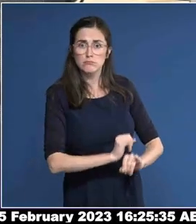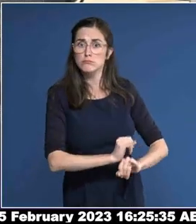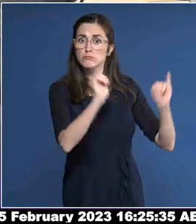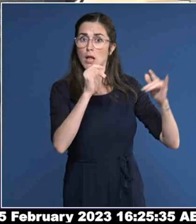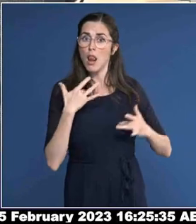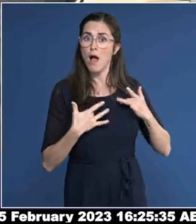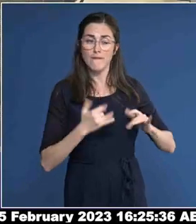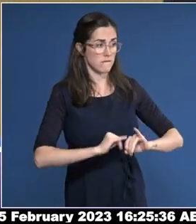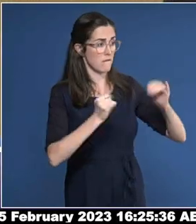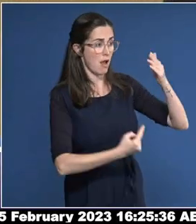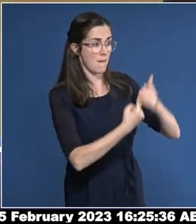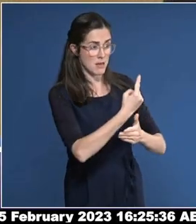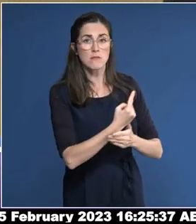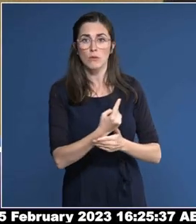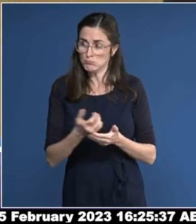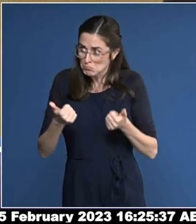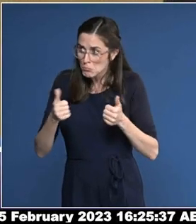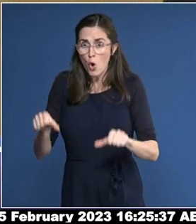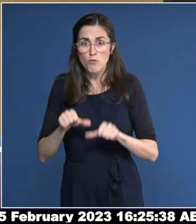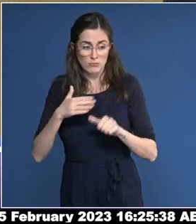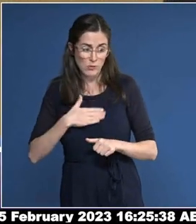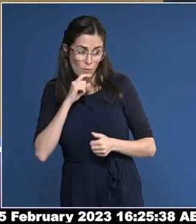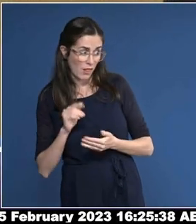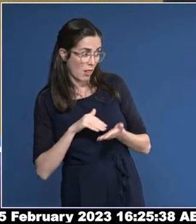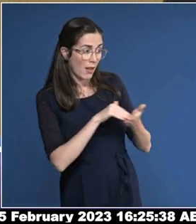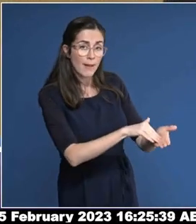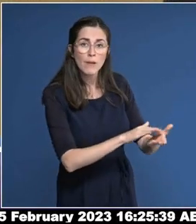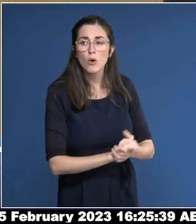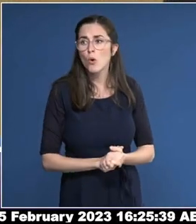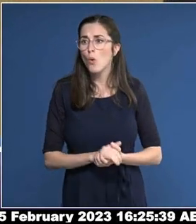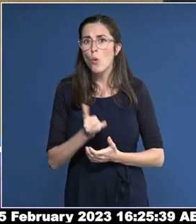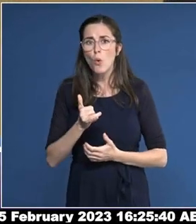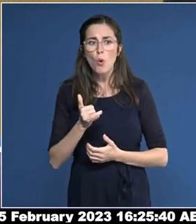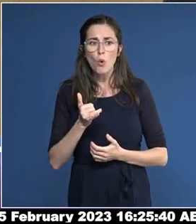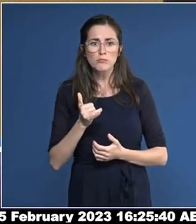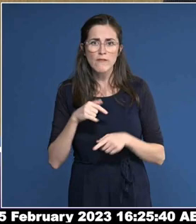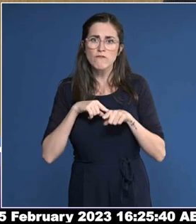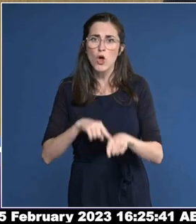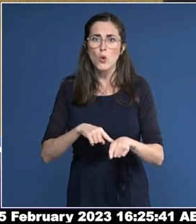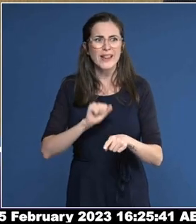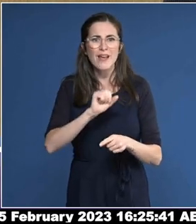It could be meeting regulatory obligations, so reporting to the Quality and Safeguards